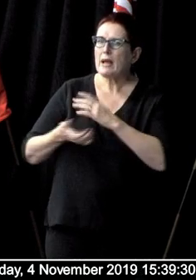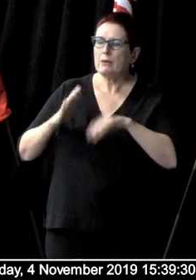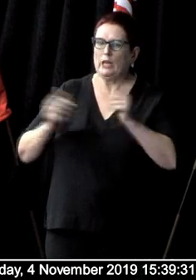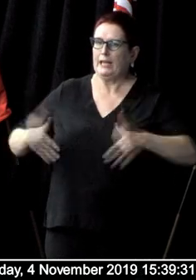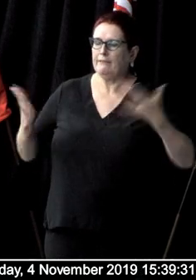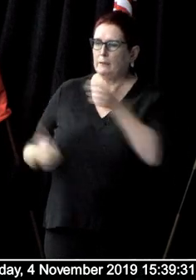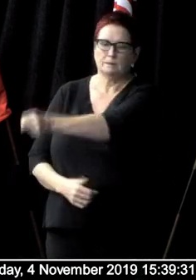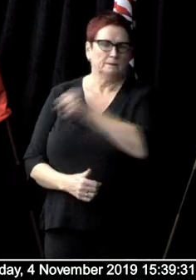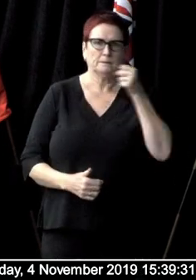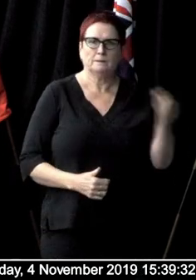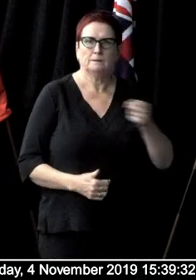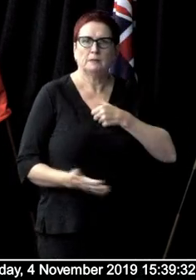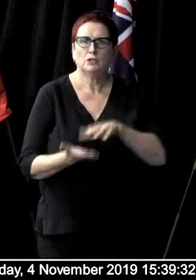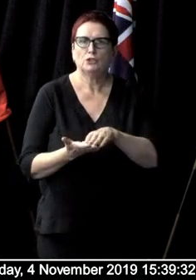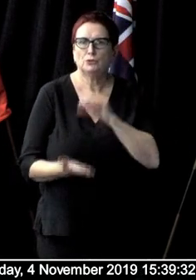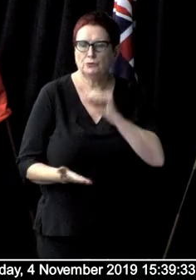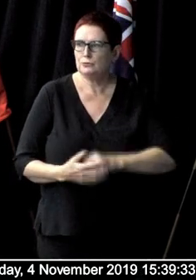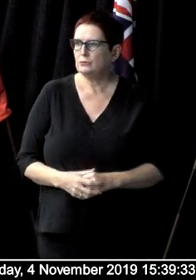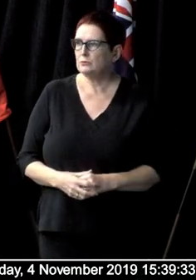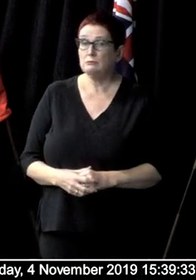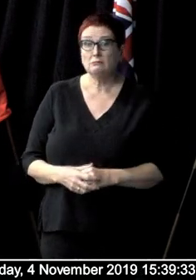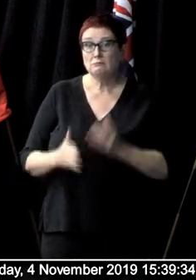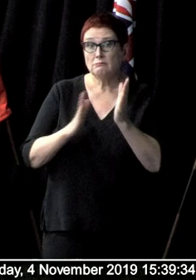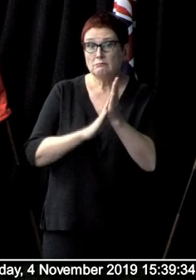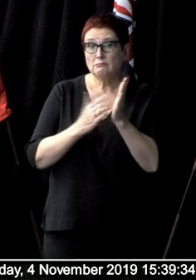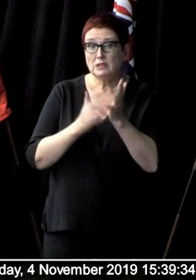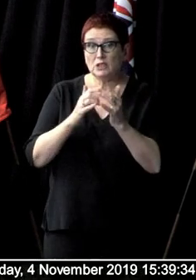Mrs Wilson, do you have any observations in respect of those topics?